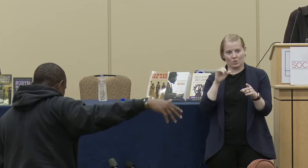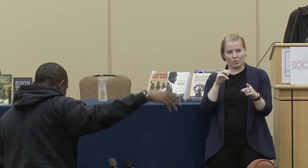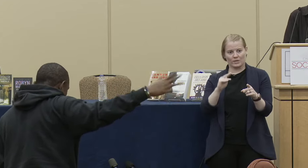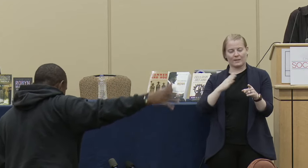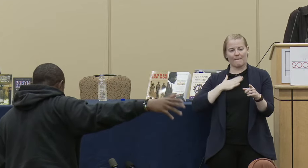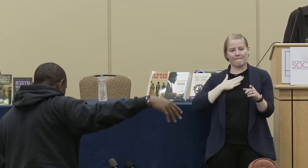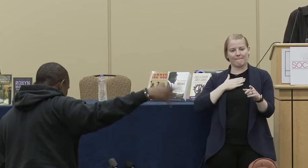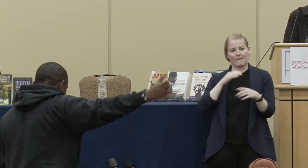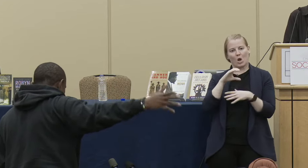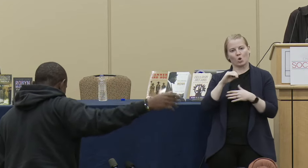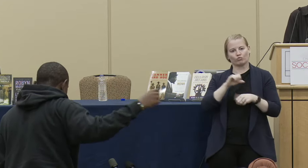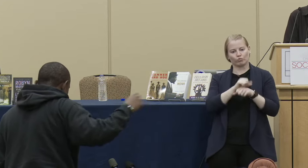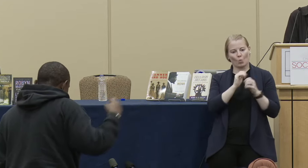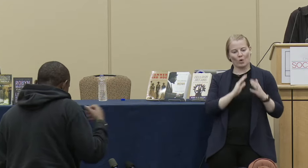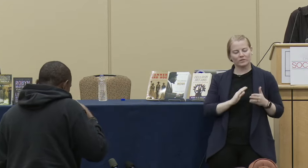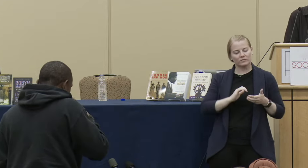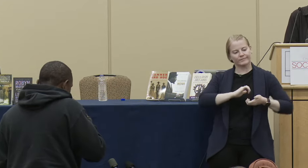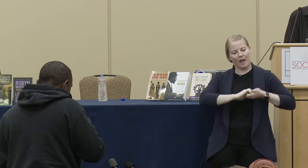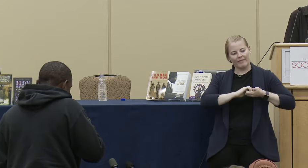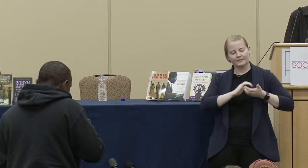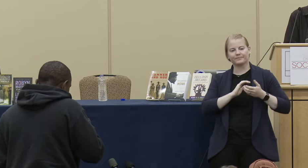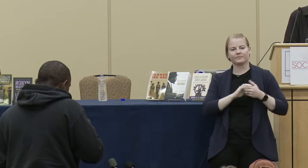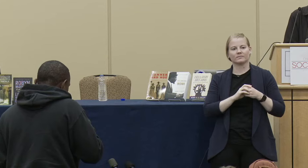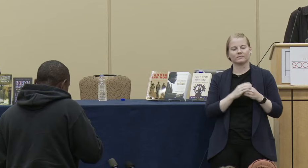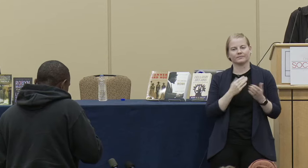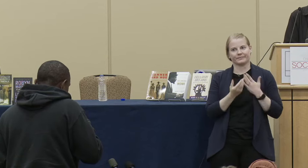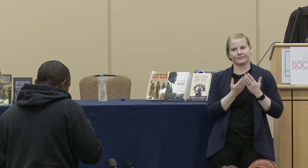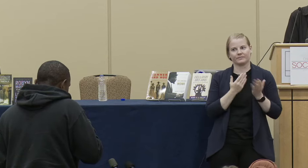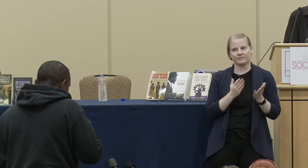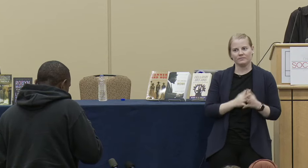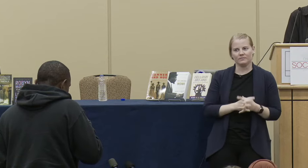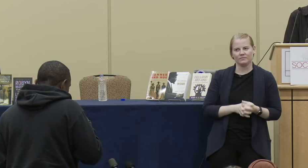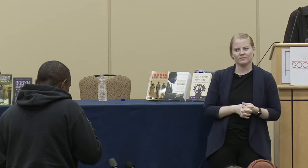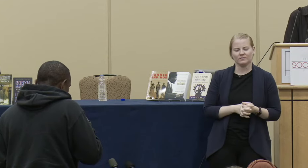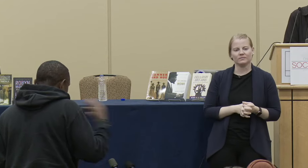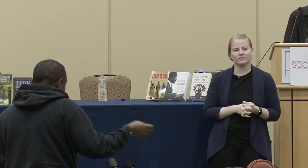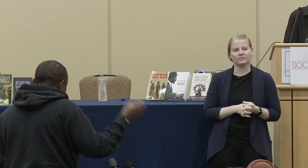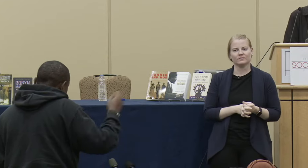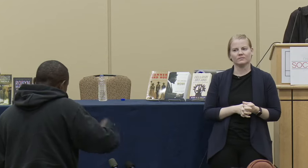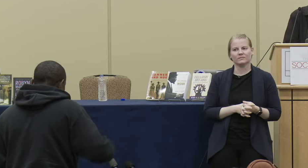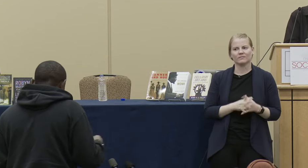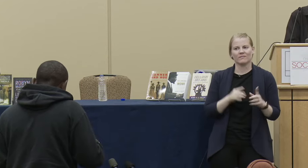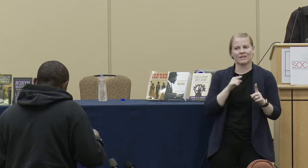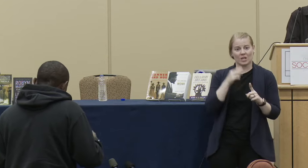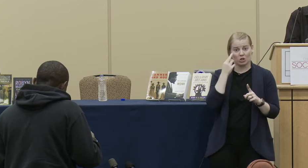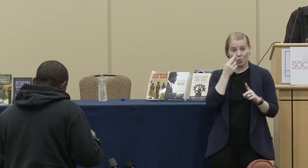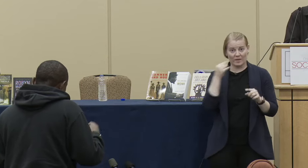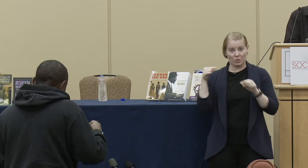All seriousness, I said it and Chris Harrison is my colleague,